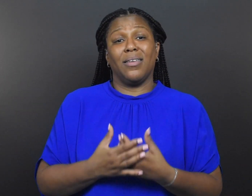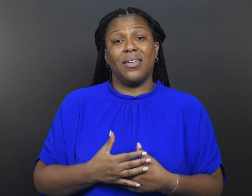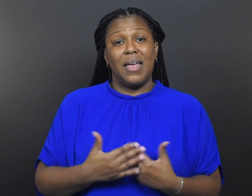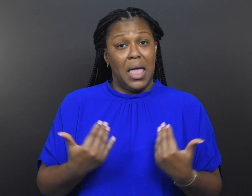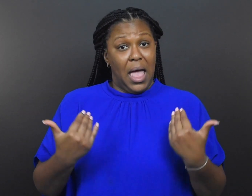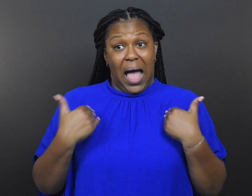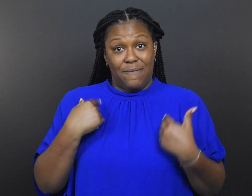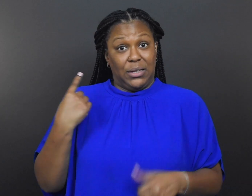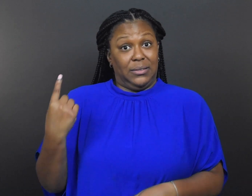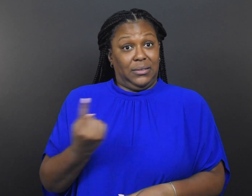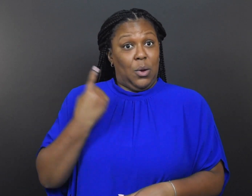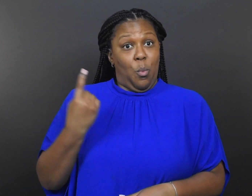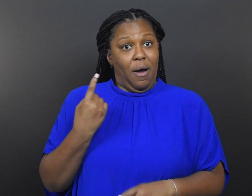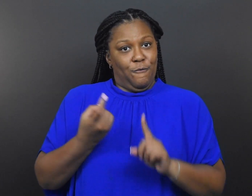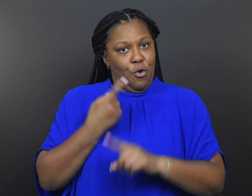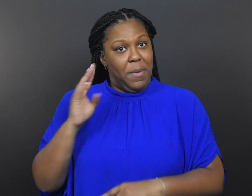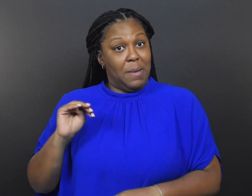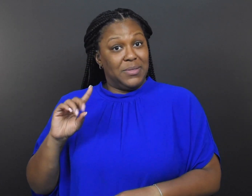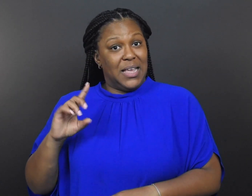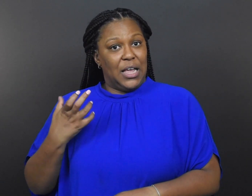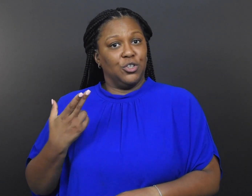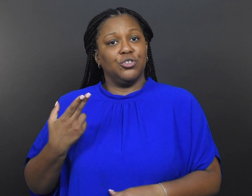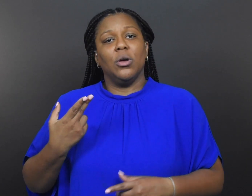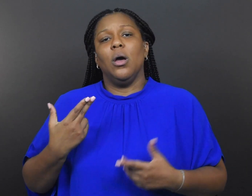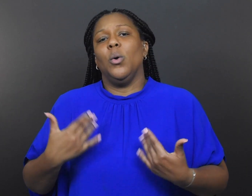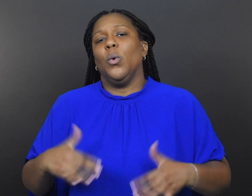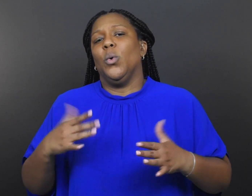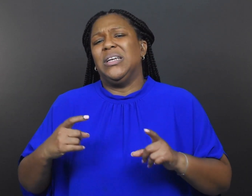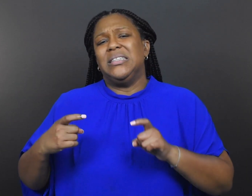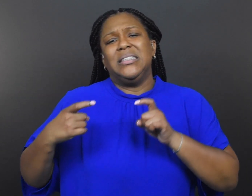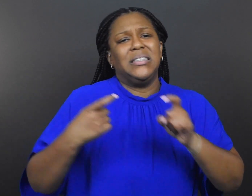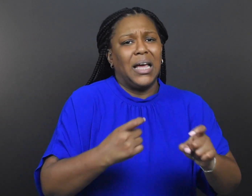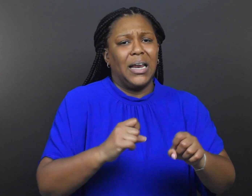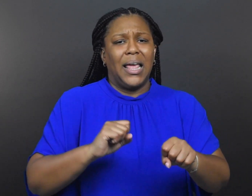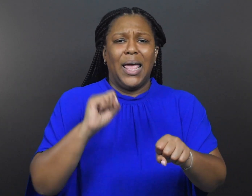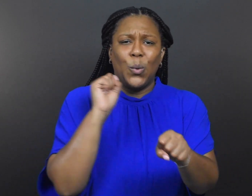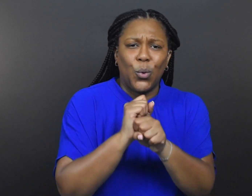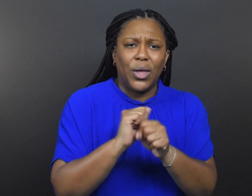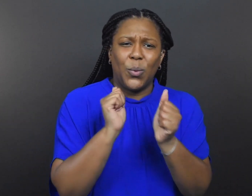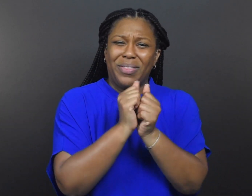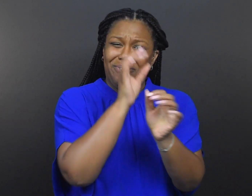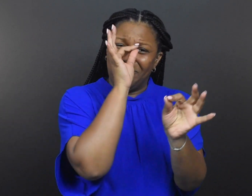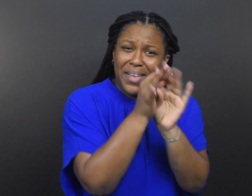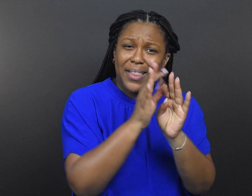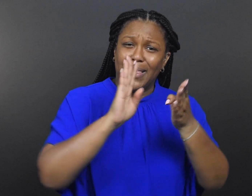"Having someone from MDH [dedicated to working with faith communities] helped us to understand